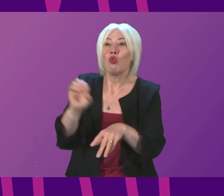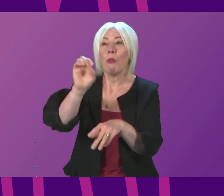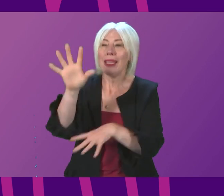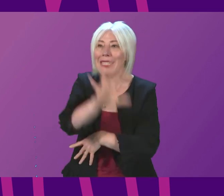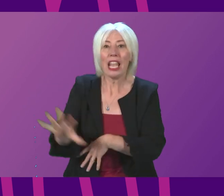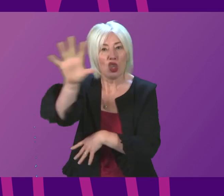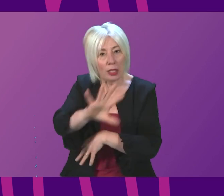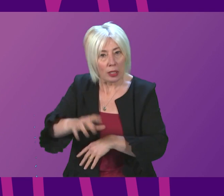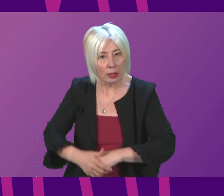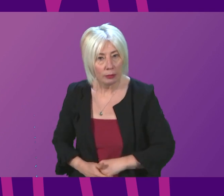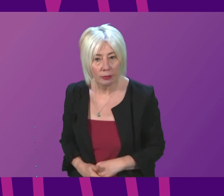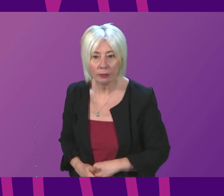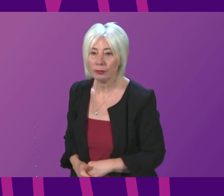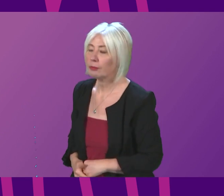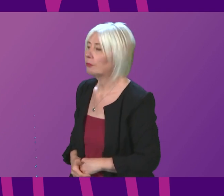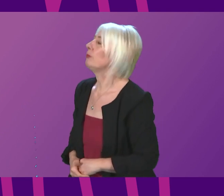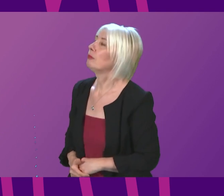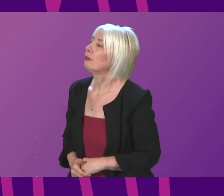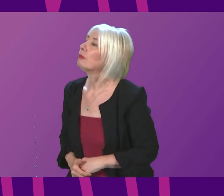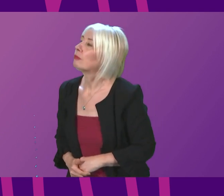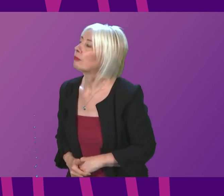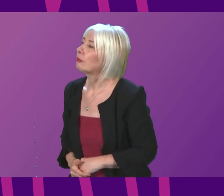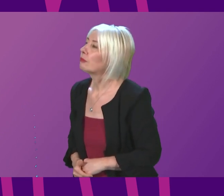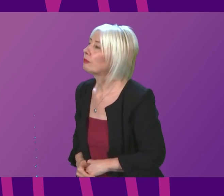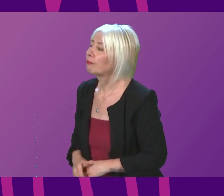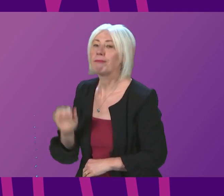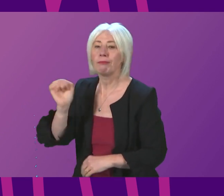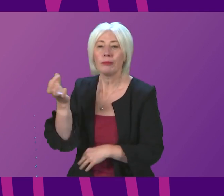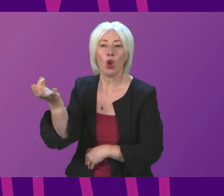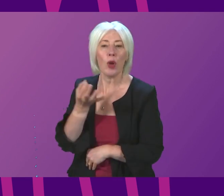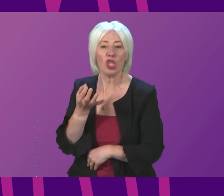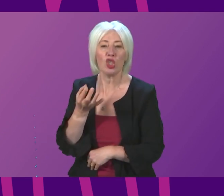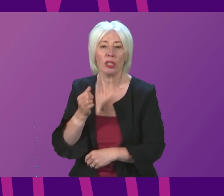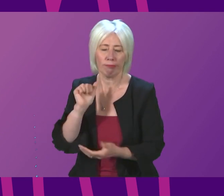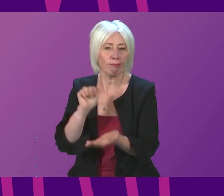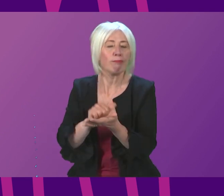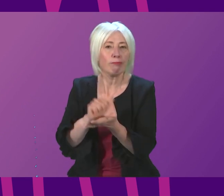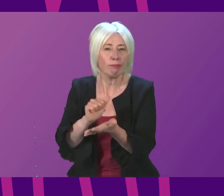Maggie Chapman’s question is absolutely correct, as is everything that she said.